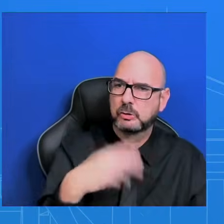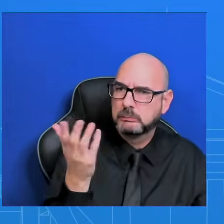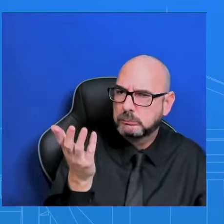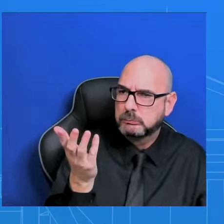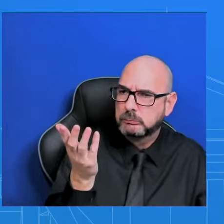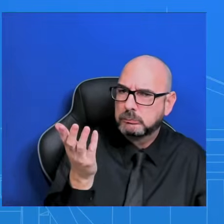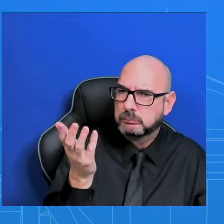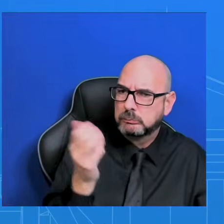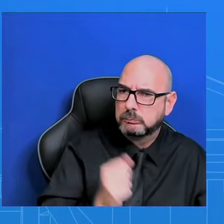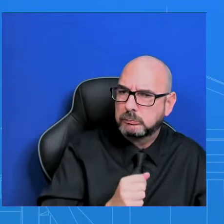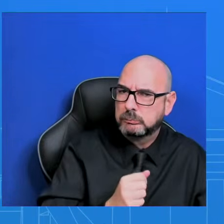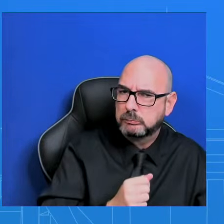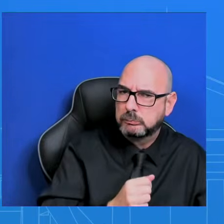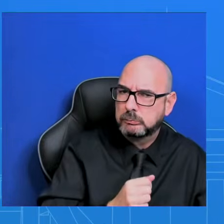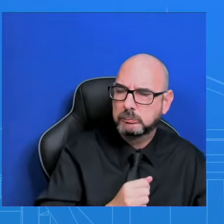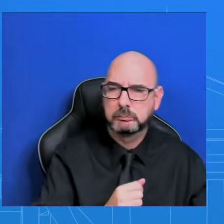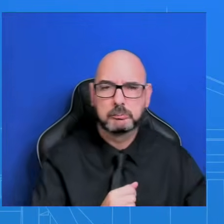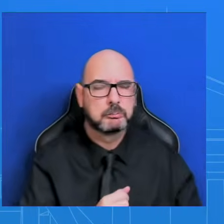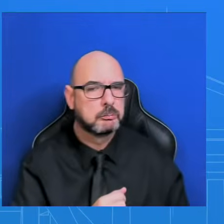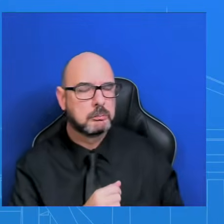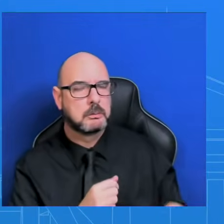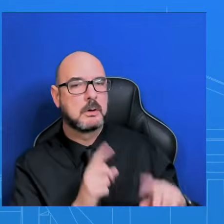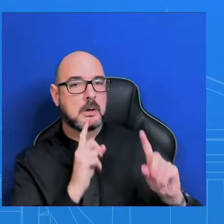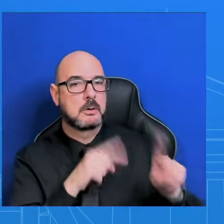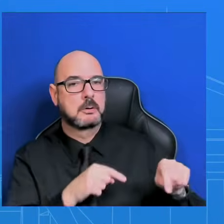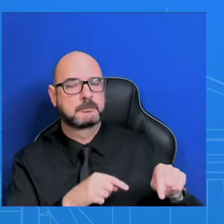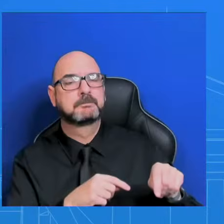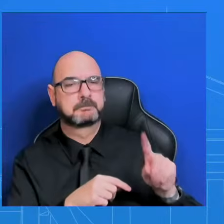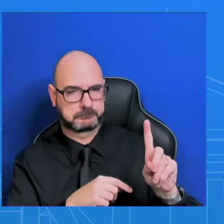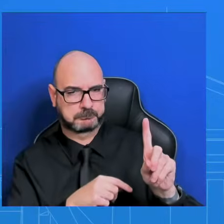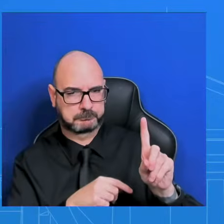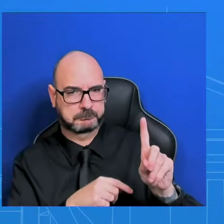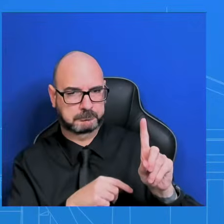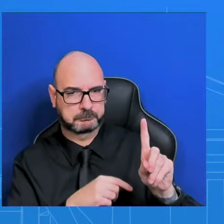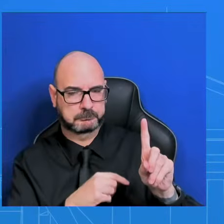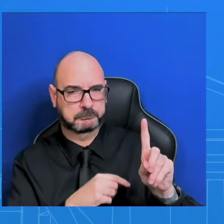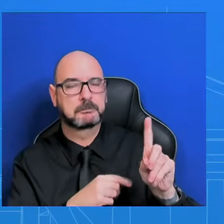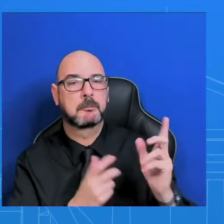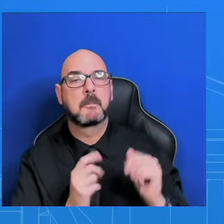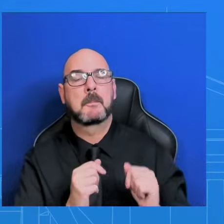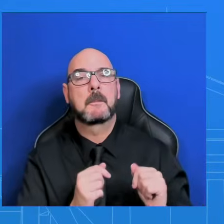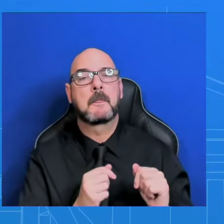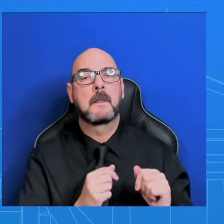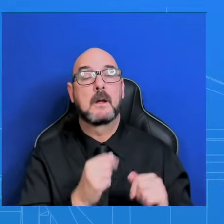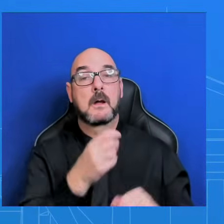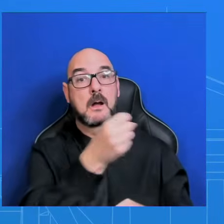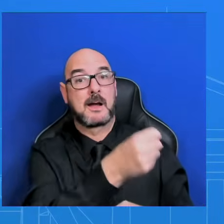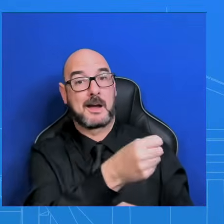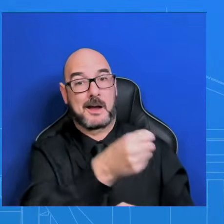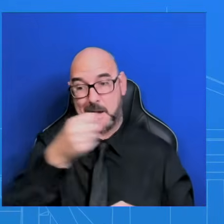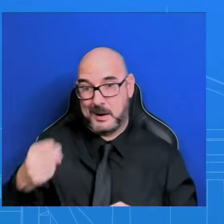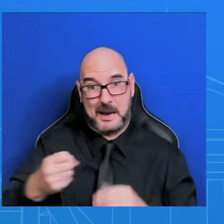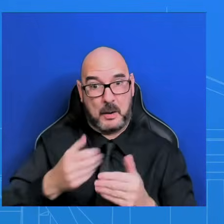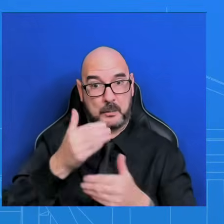we what we think about these impeachment proceedings. And -- and a proceeding that is not even allowing Secretary Mayorkas to testify.